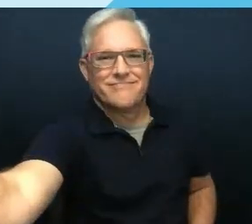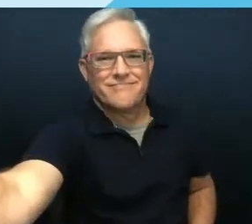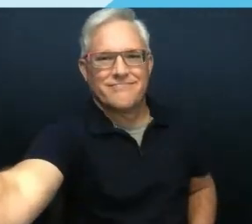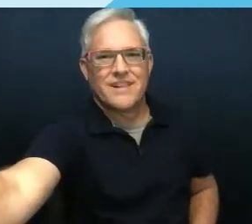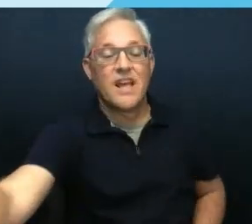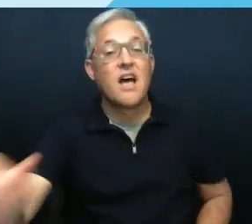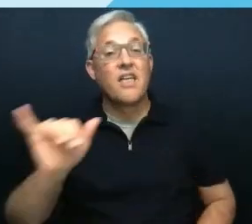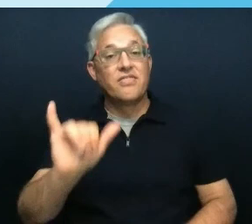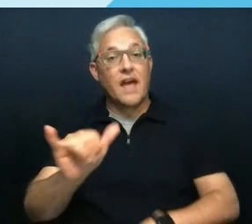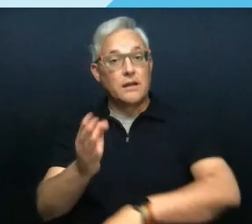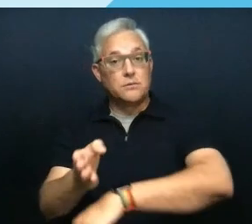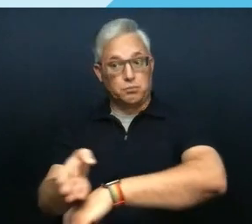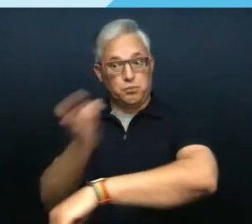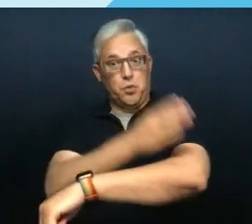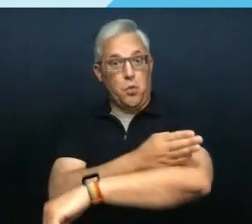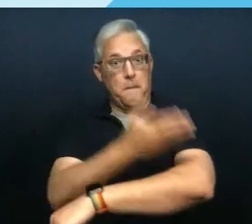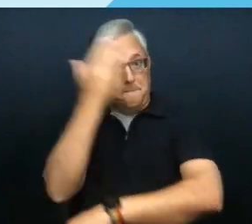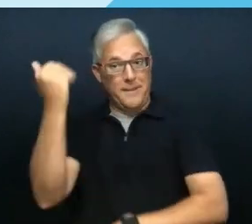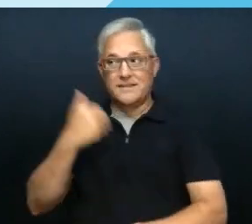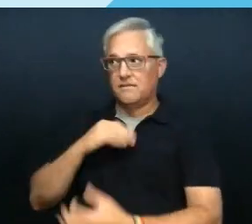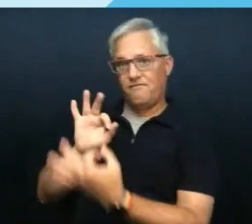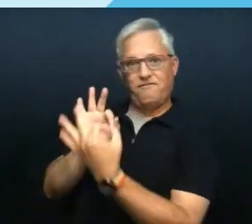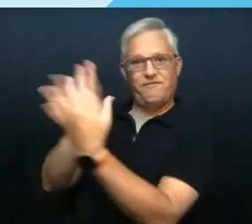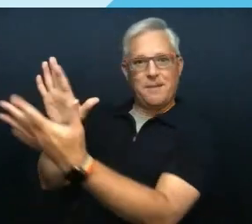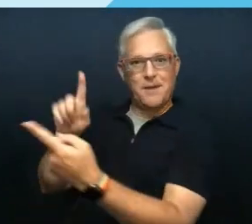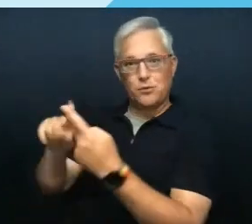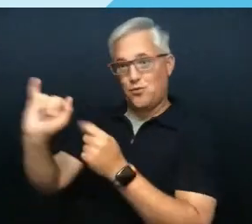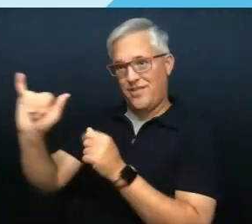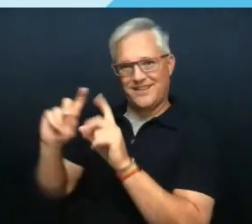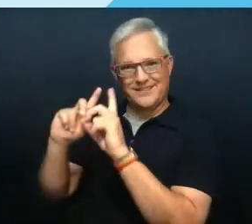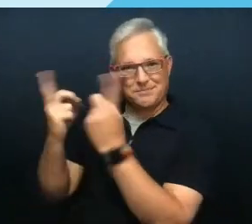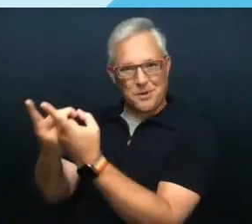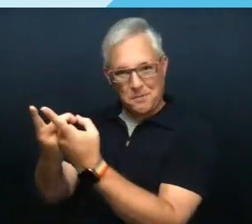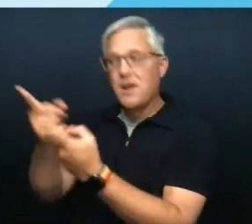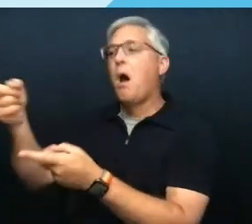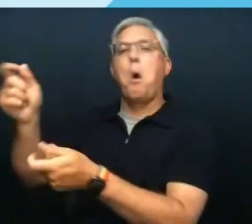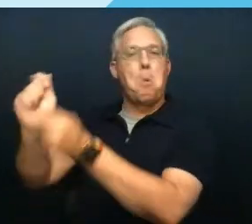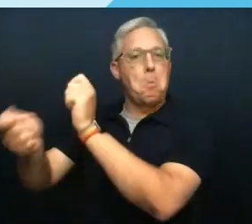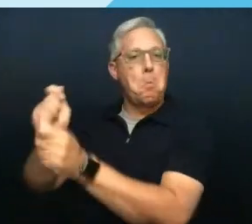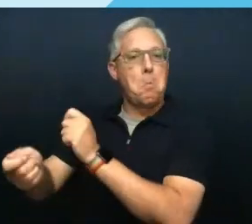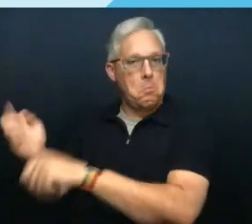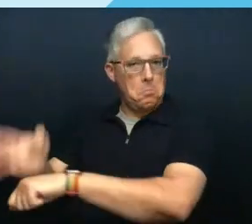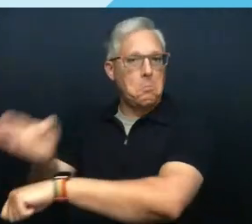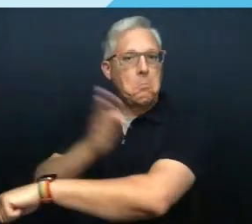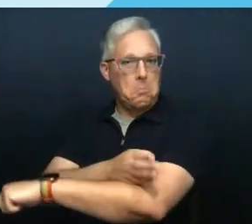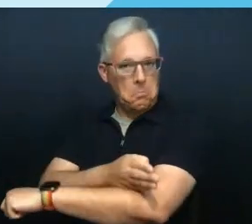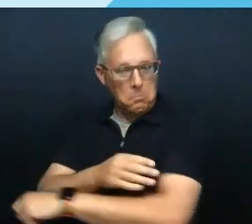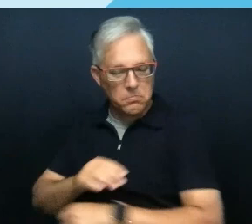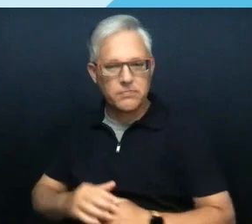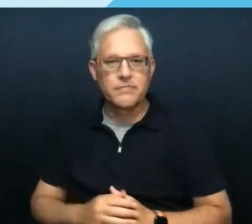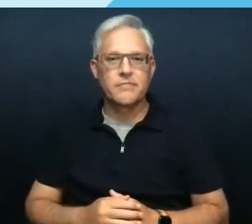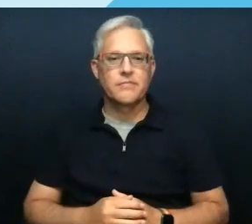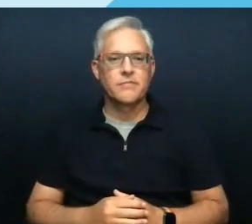to provide. We also never want to assume that someone may have already provided the accessibility